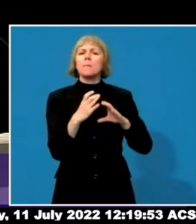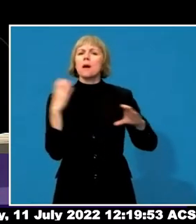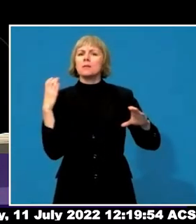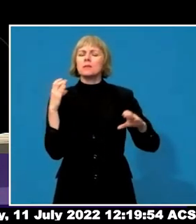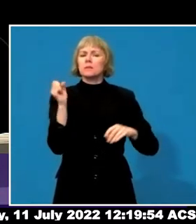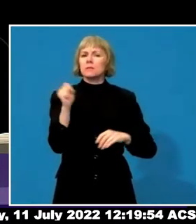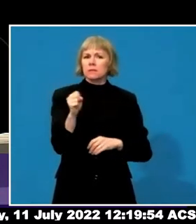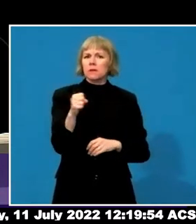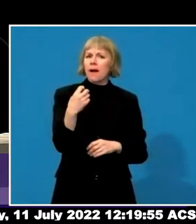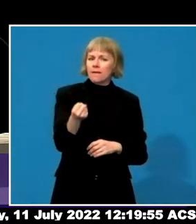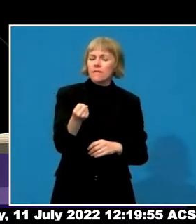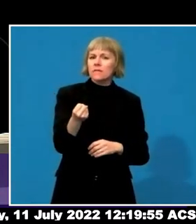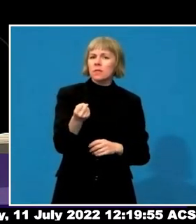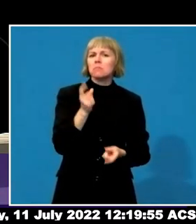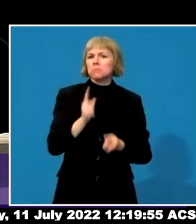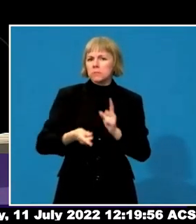It takes a long time to come.